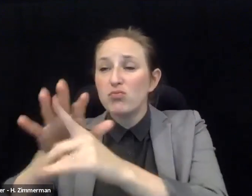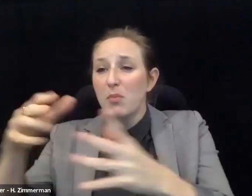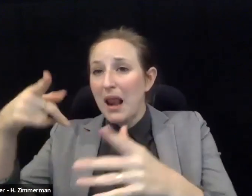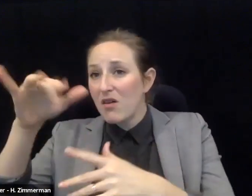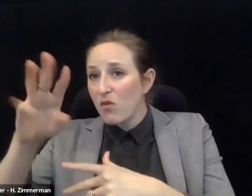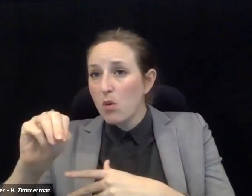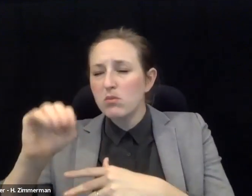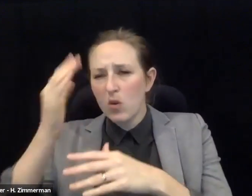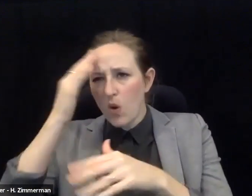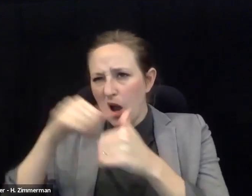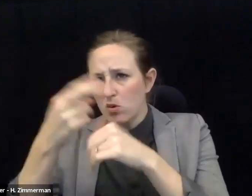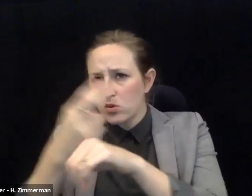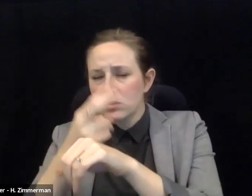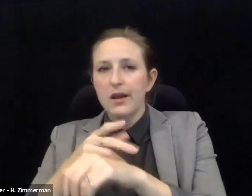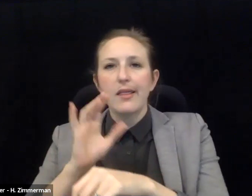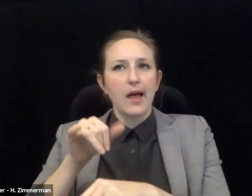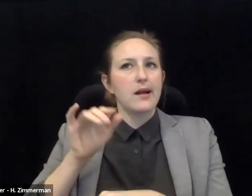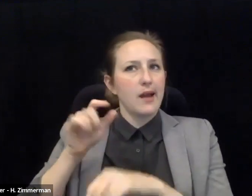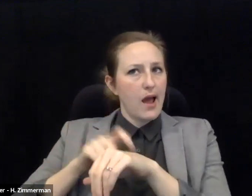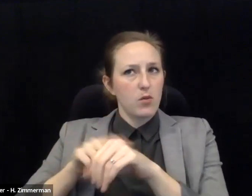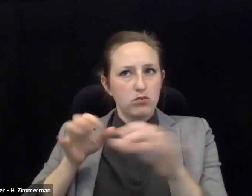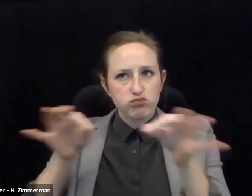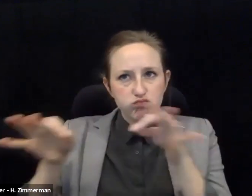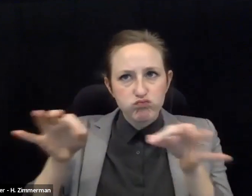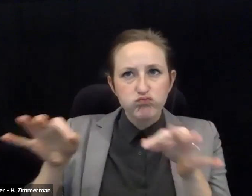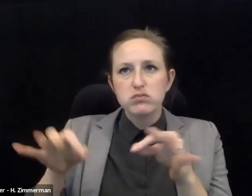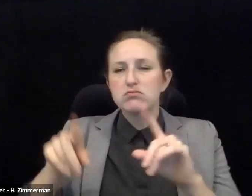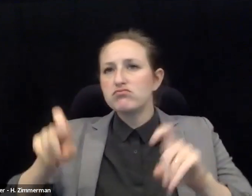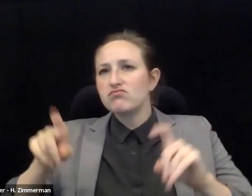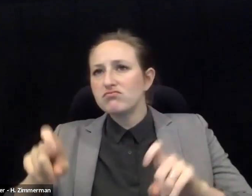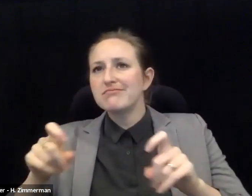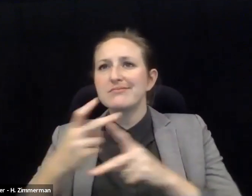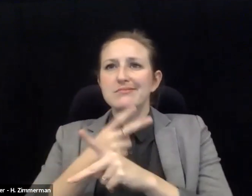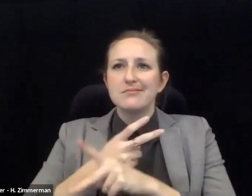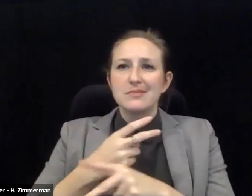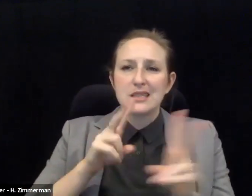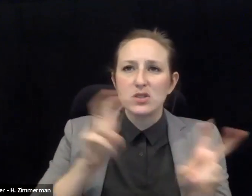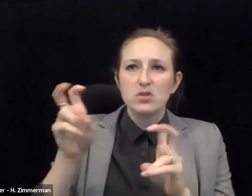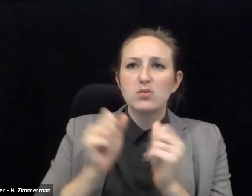then this is the actually where we troubleshoot potential issues but connection or equipment,